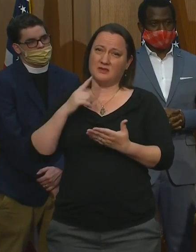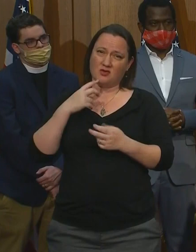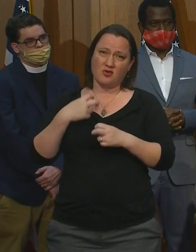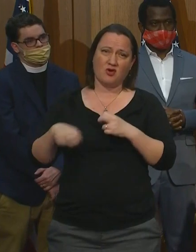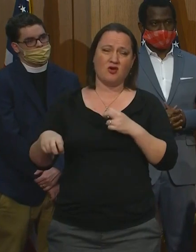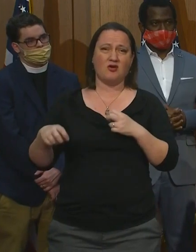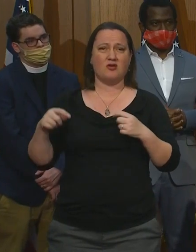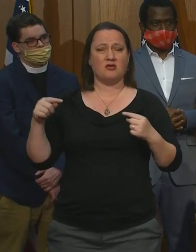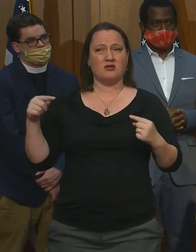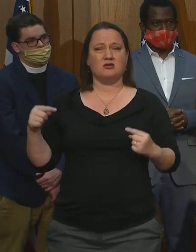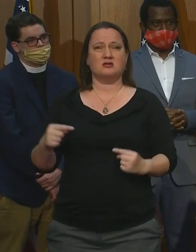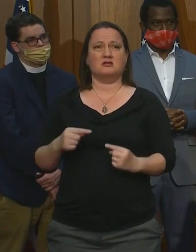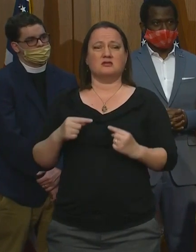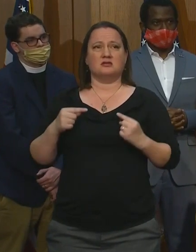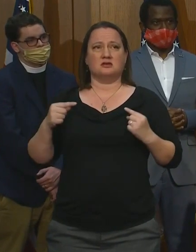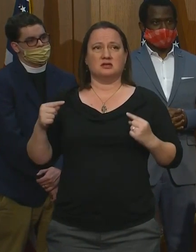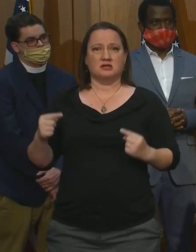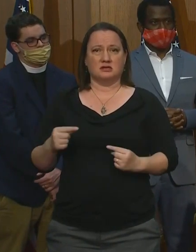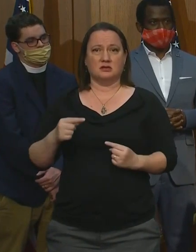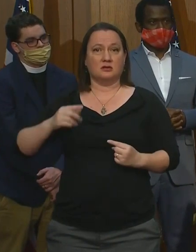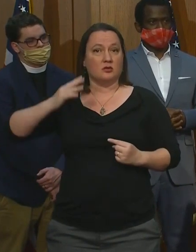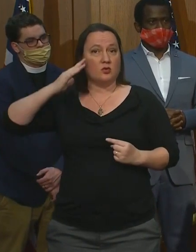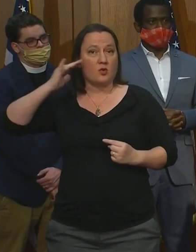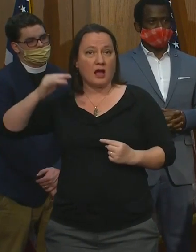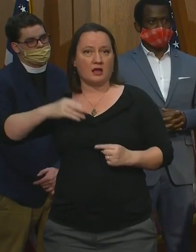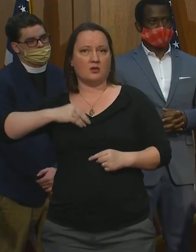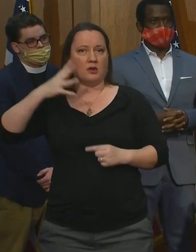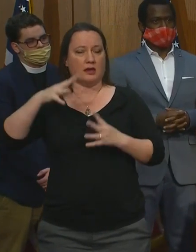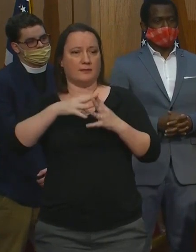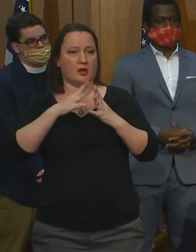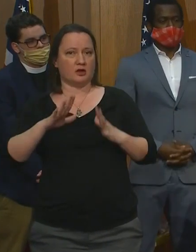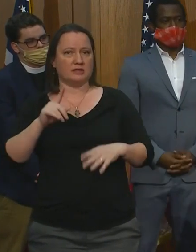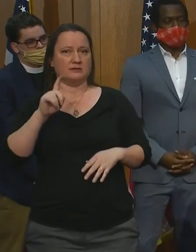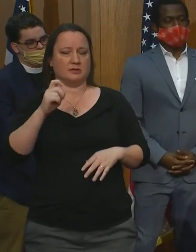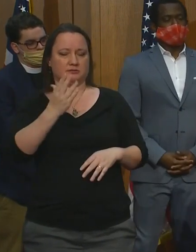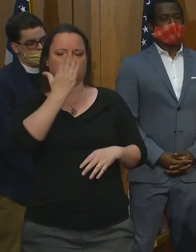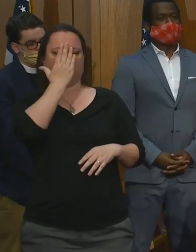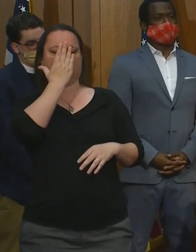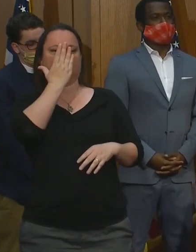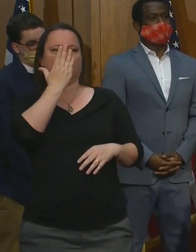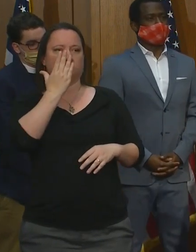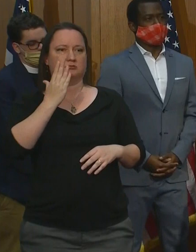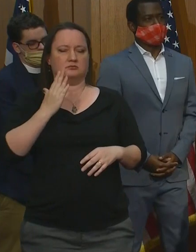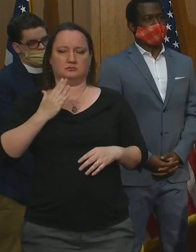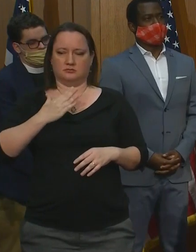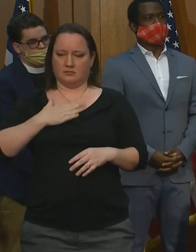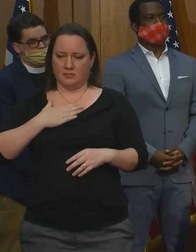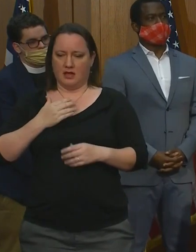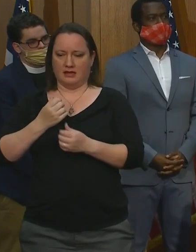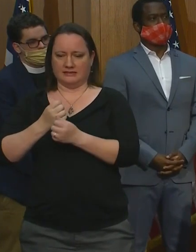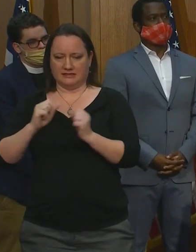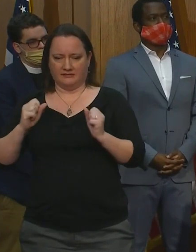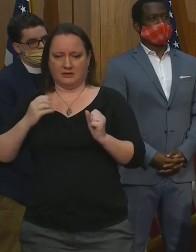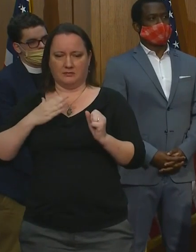HAVE BEEN HARD AND HAVE BEEN PAINFUL. THEY HAVE FORCED WHITE